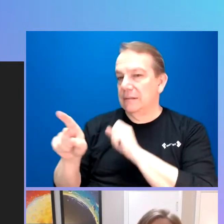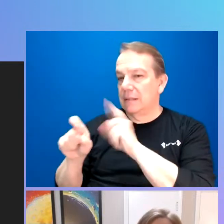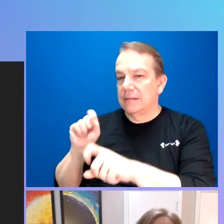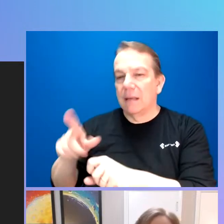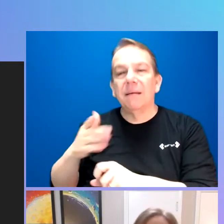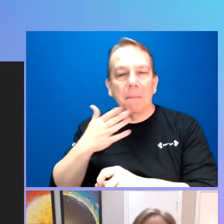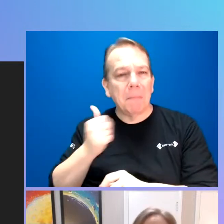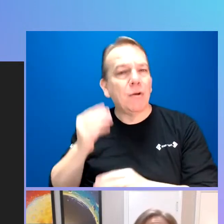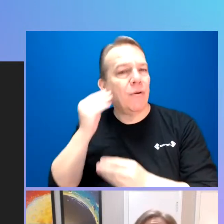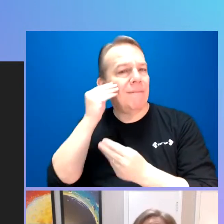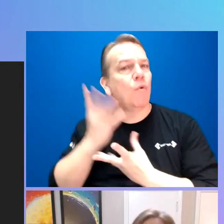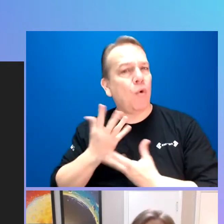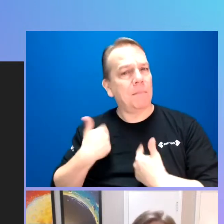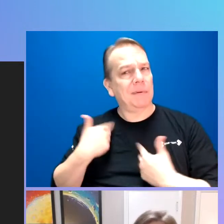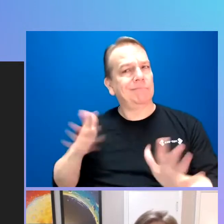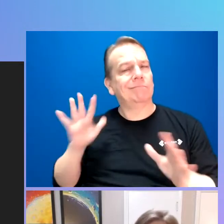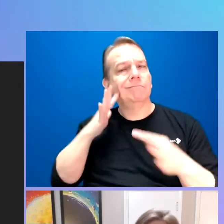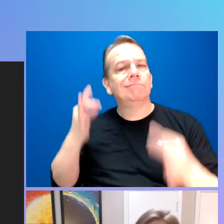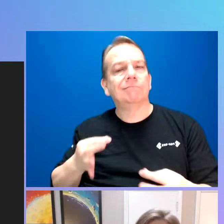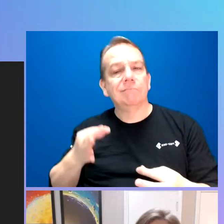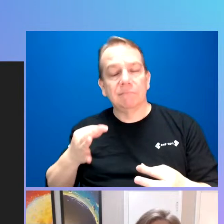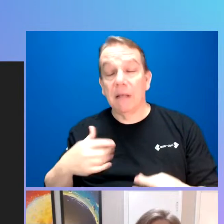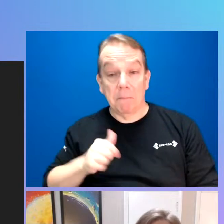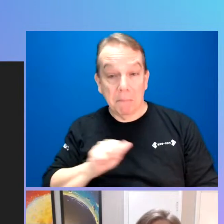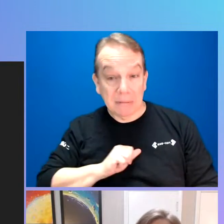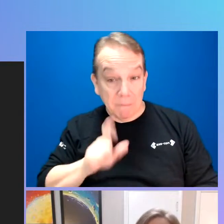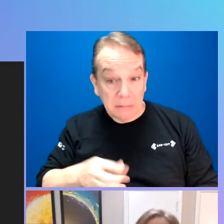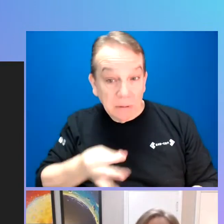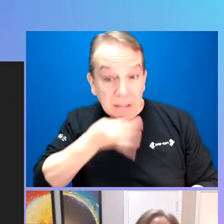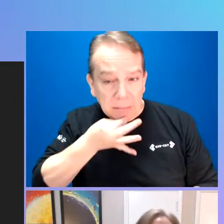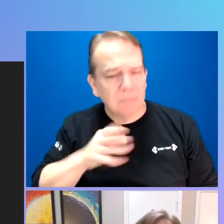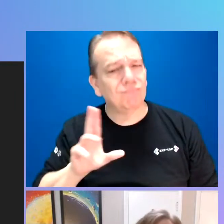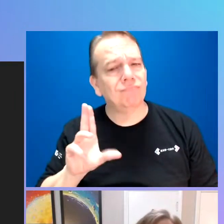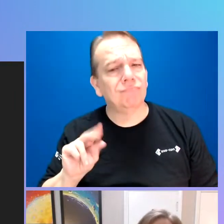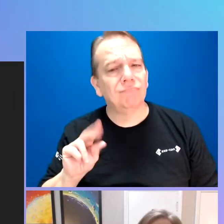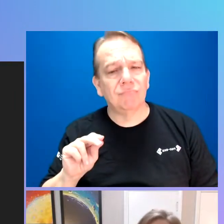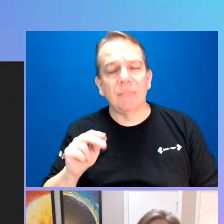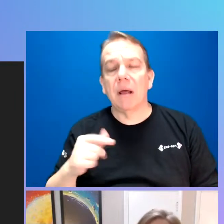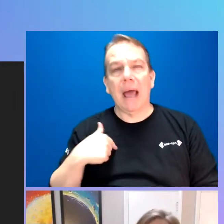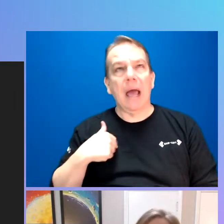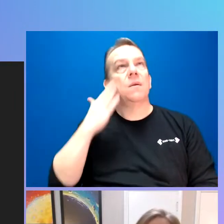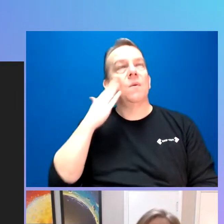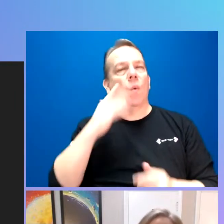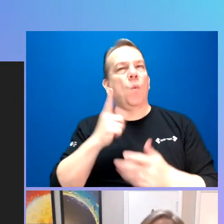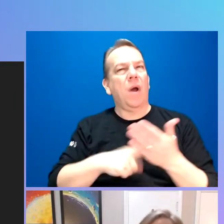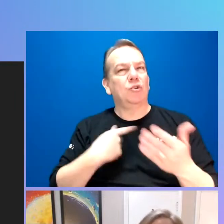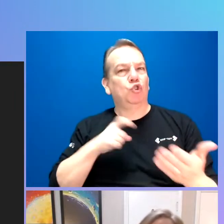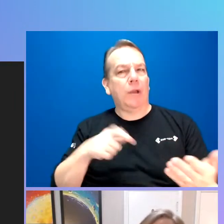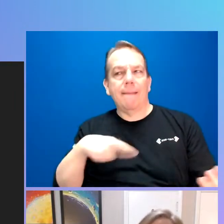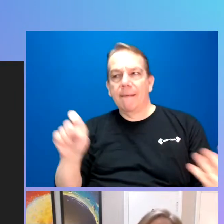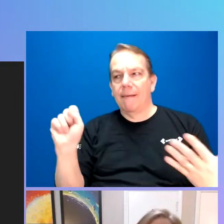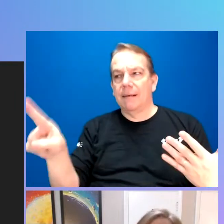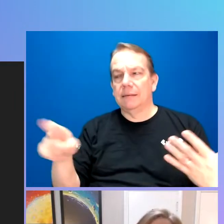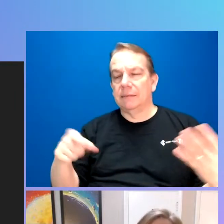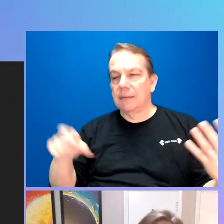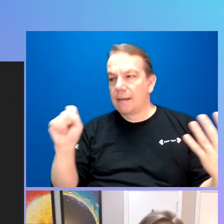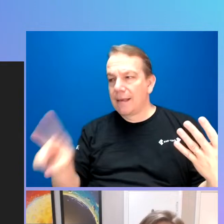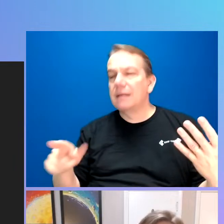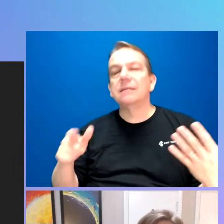So again, I don't have to be the expert on all of this stuff by knowing which questions to ask, I can work together with my